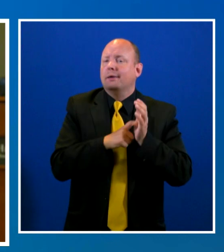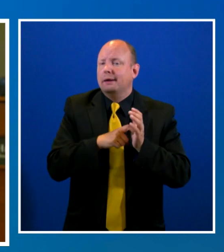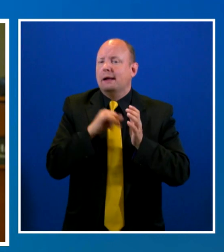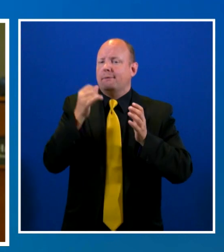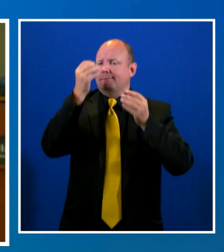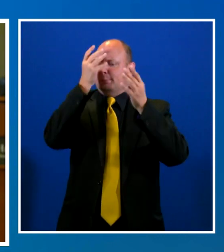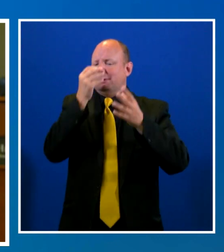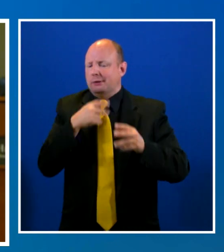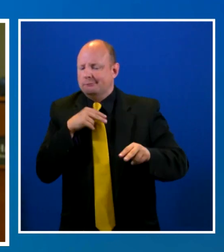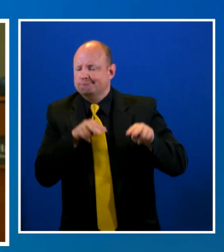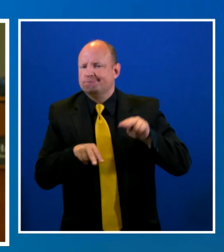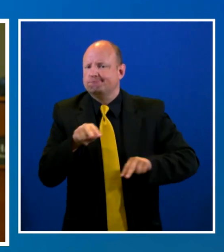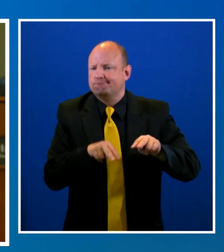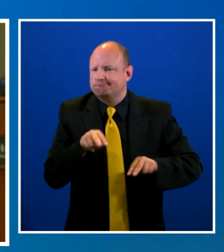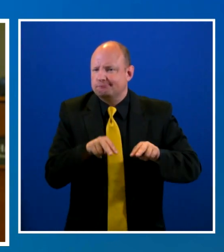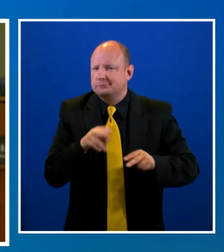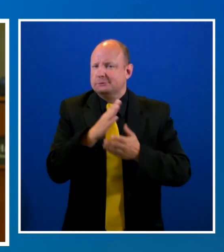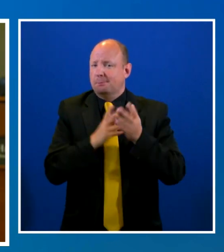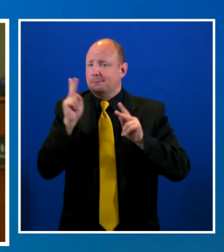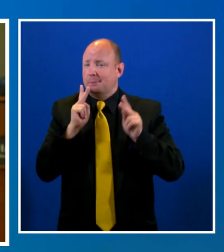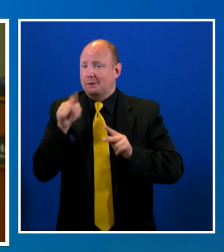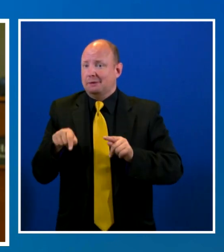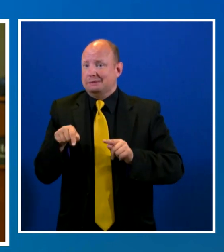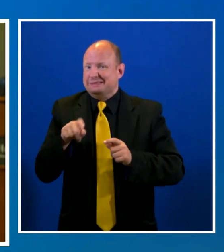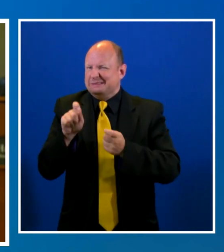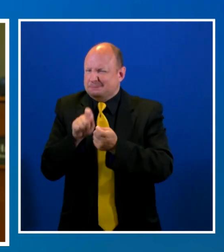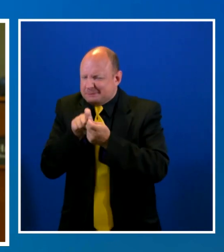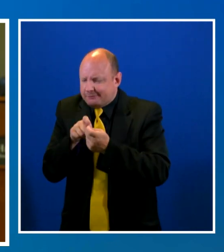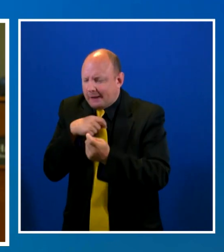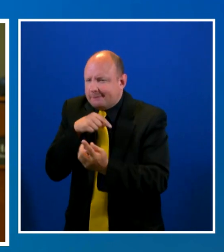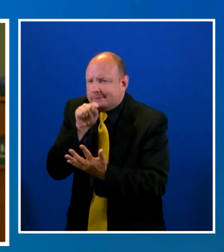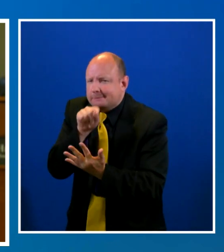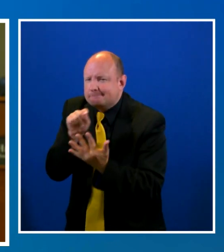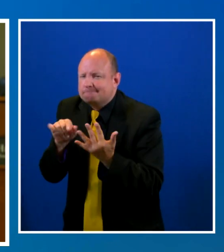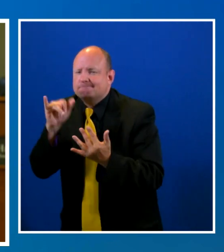such as those being treated for tumors or blood cancers, organ